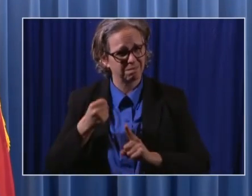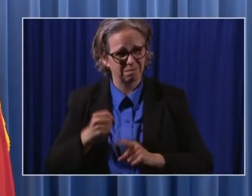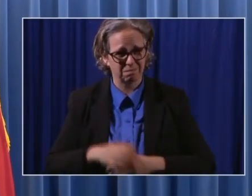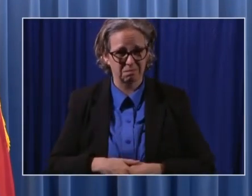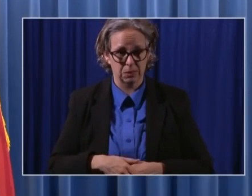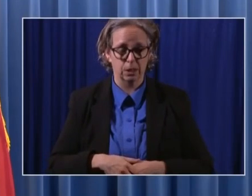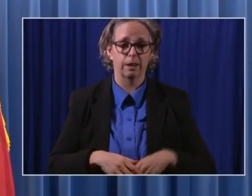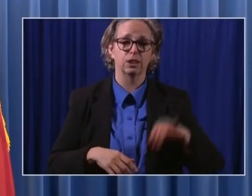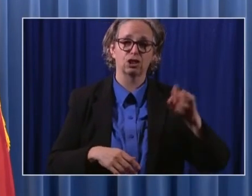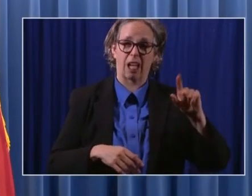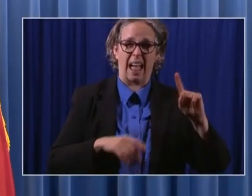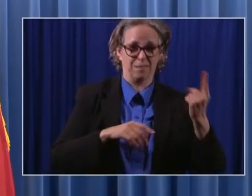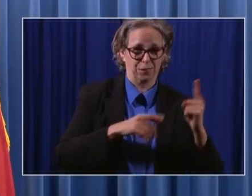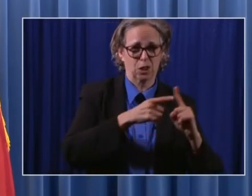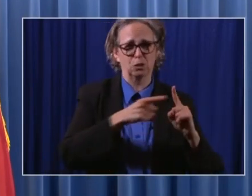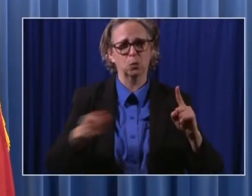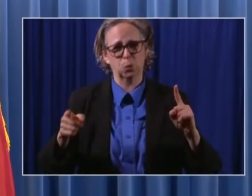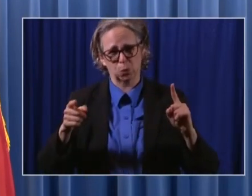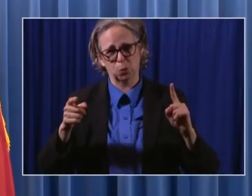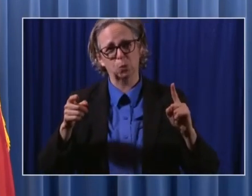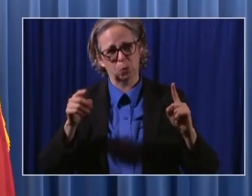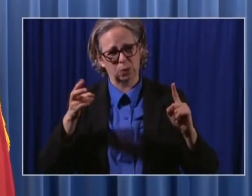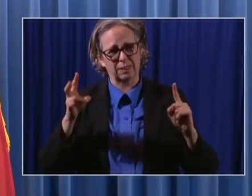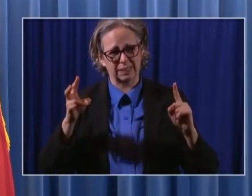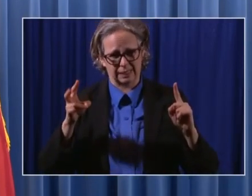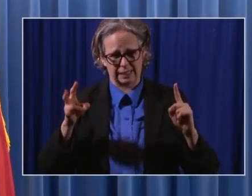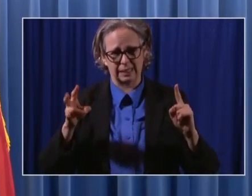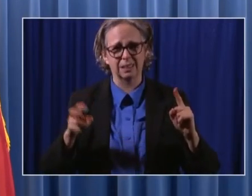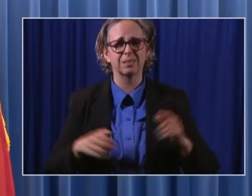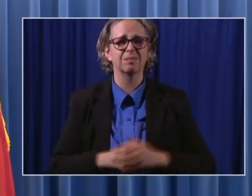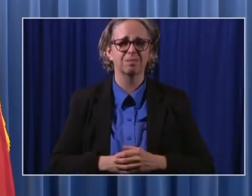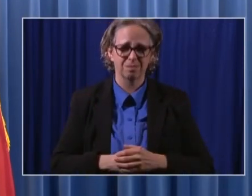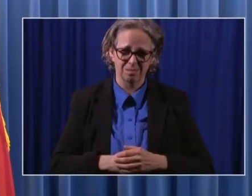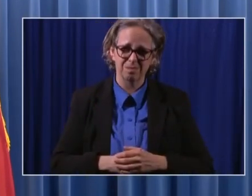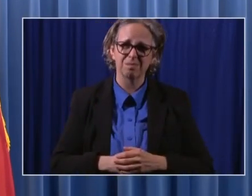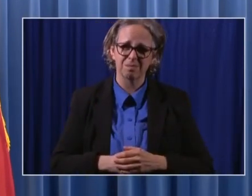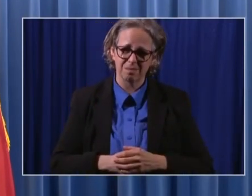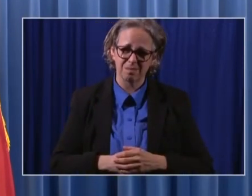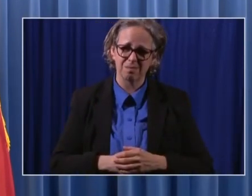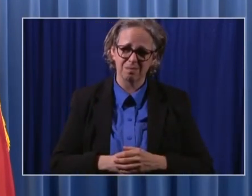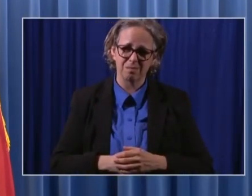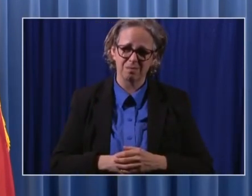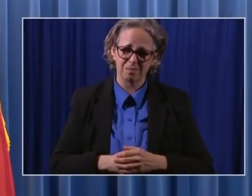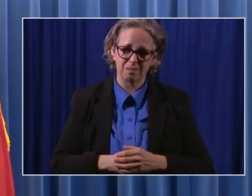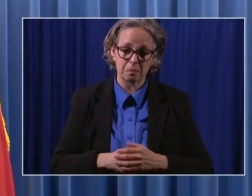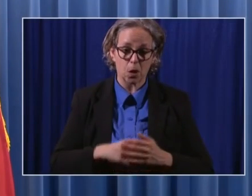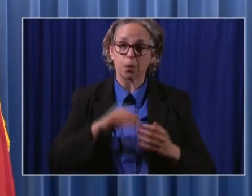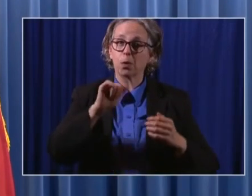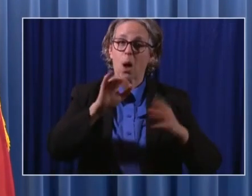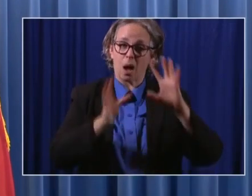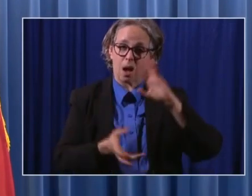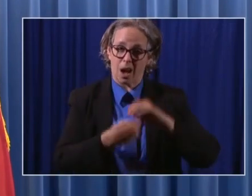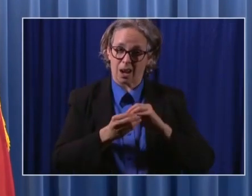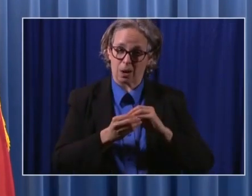OF THE TOTAL NUMBER OF CASES SINCE THE BEGINNING OF THE PANDEMIC. BETWEEN JULY FIRST, CART